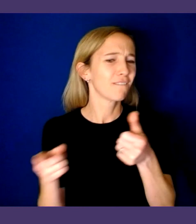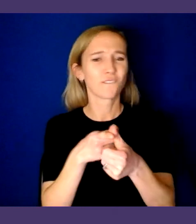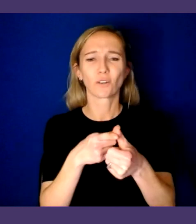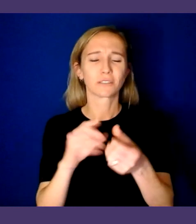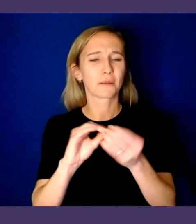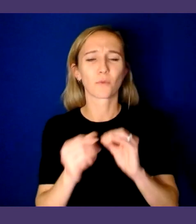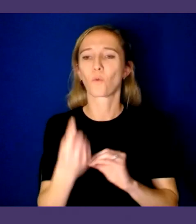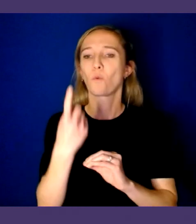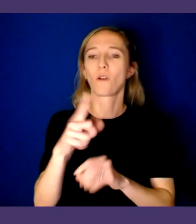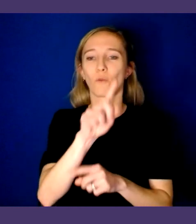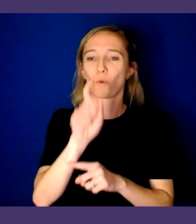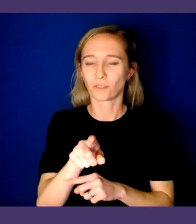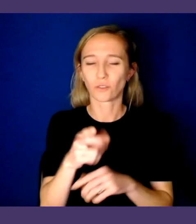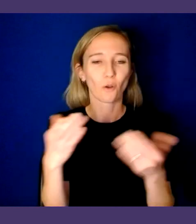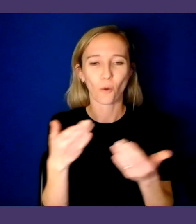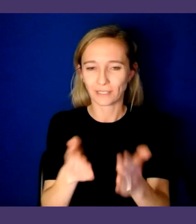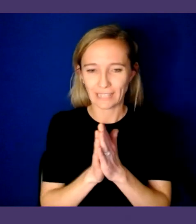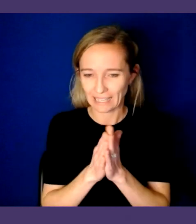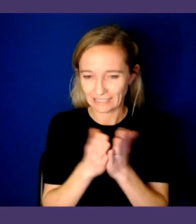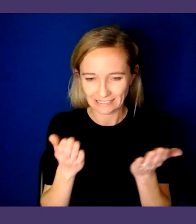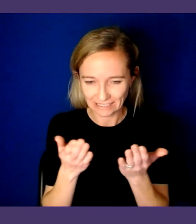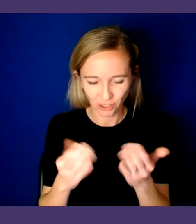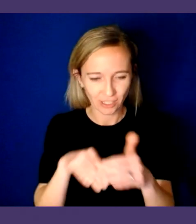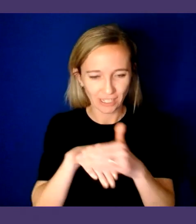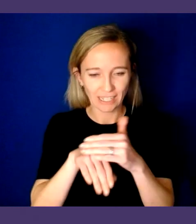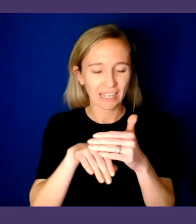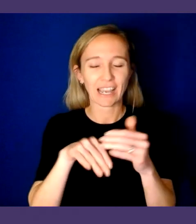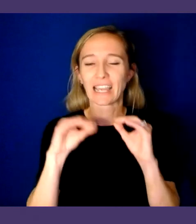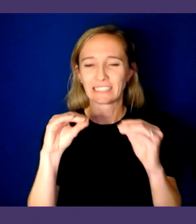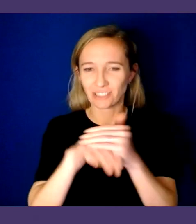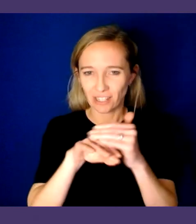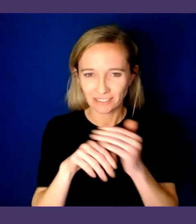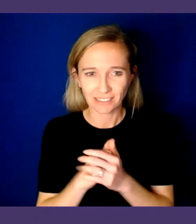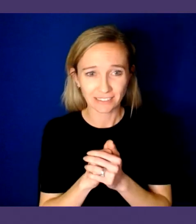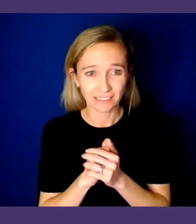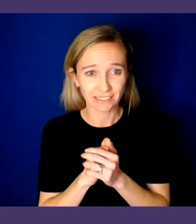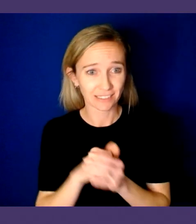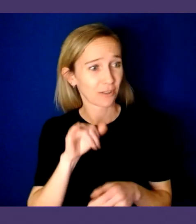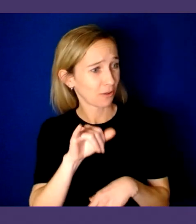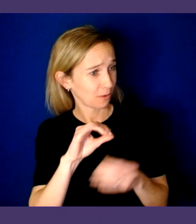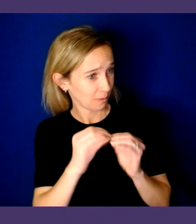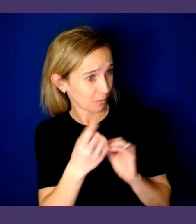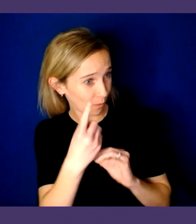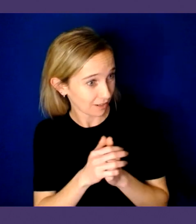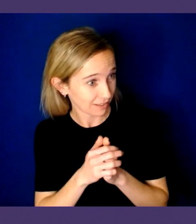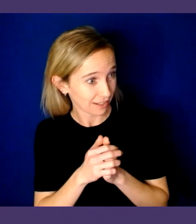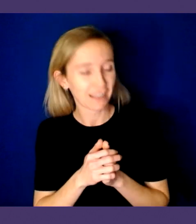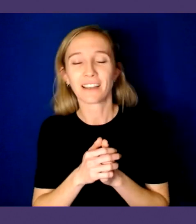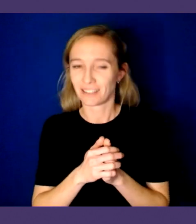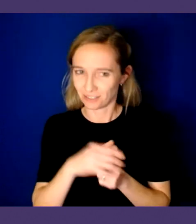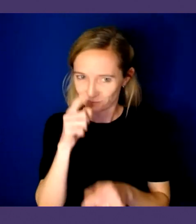Kate Sonka: Oh, the number 1, I was going to say, I was going to build off of what Sam said because it's true we have had these conversations.